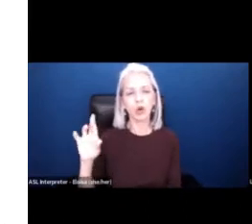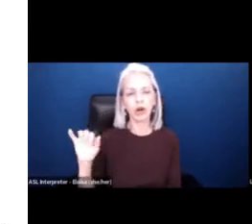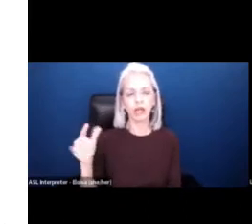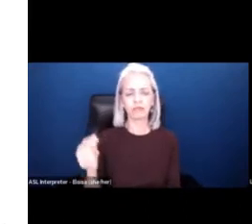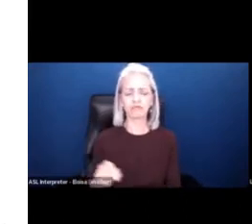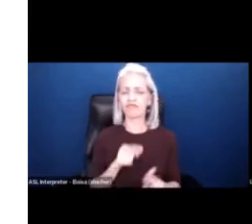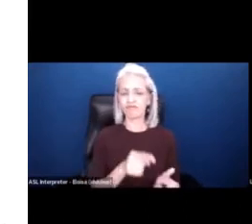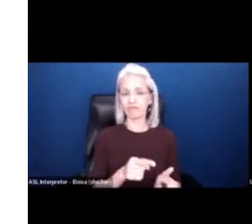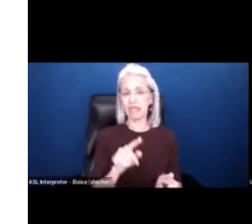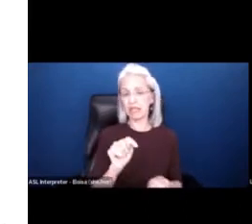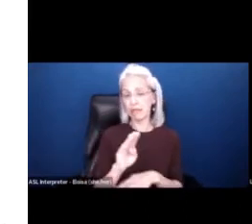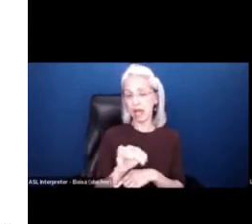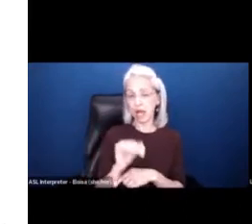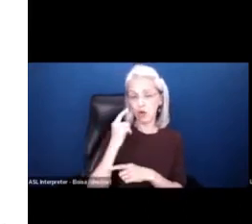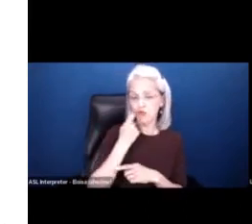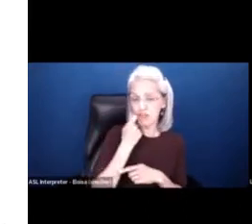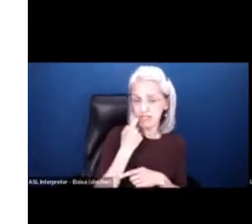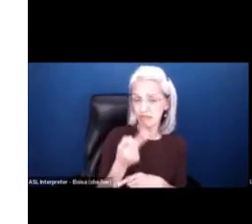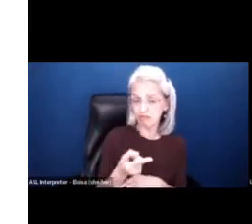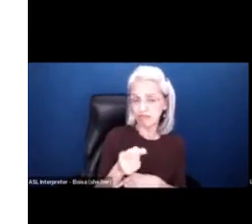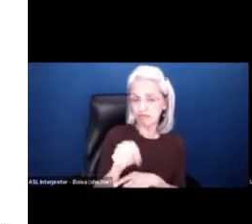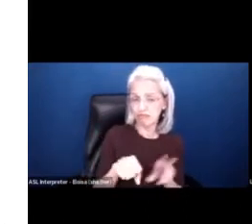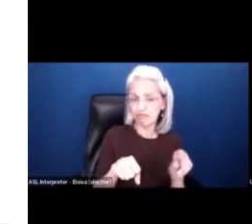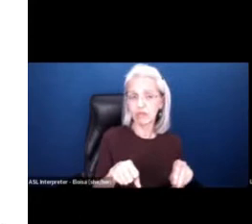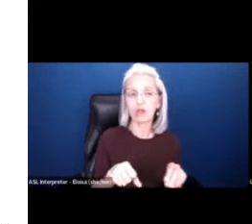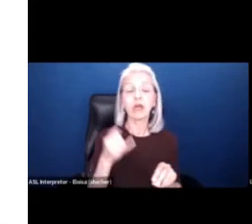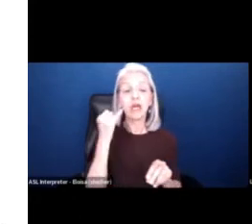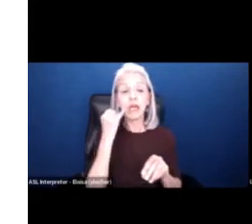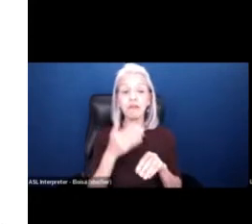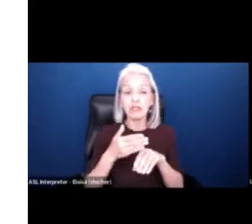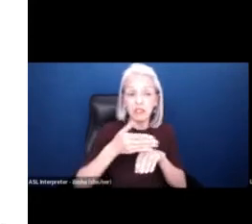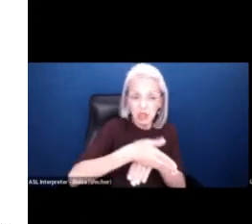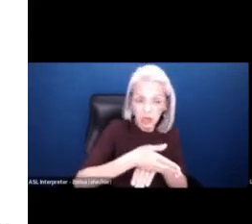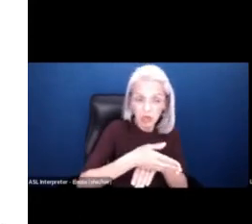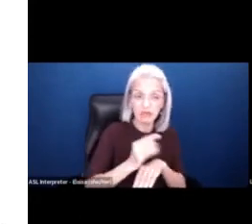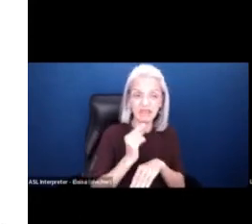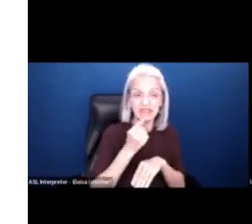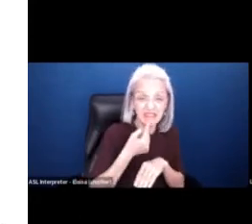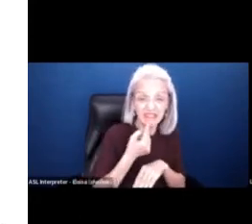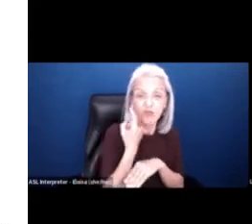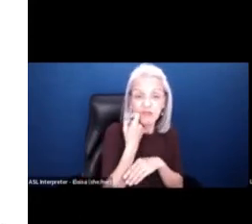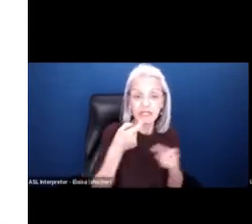so if you're in the acute sort of acute or post acute period, that injury happened very recently, you want to think